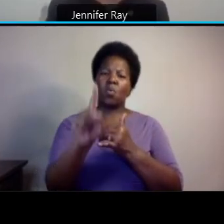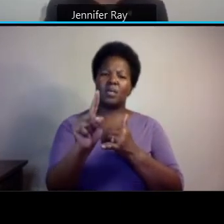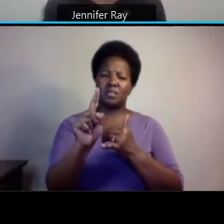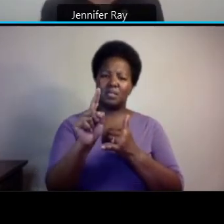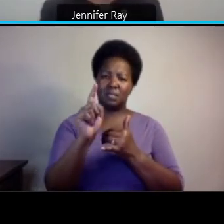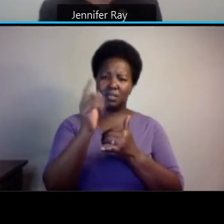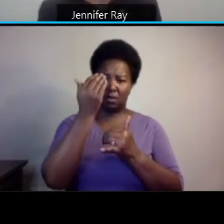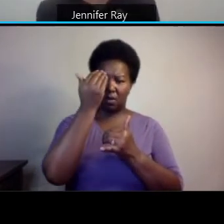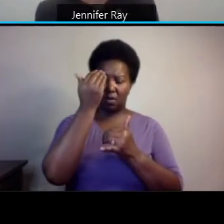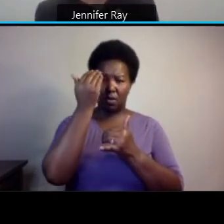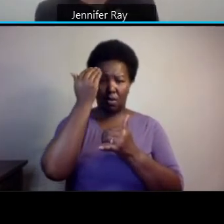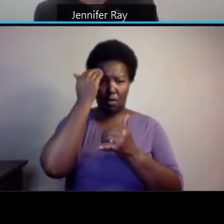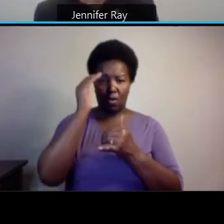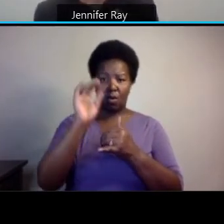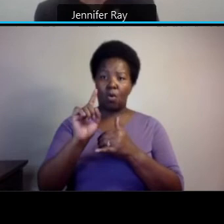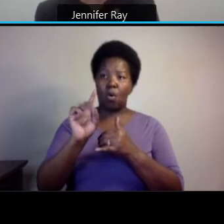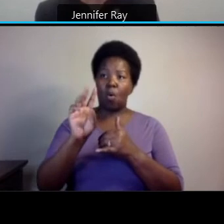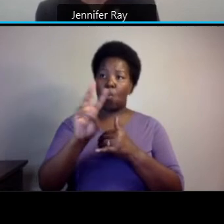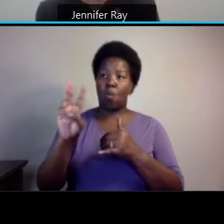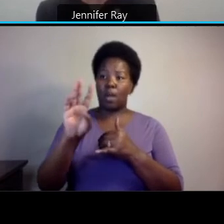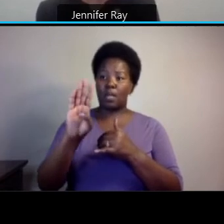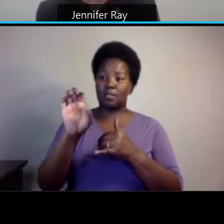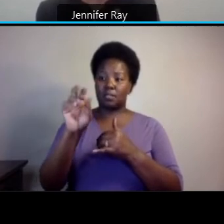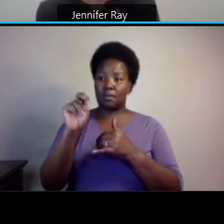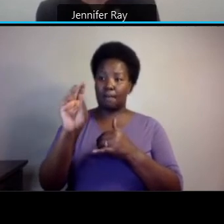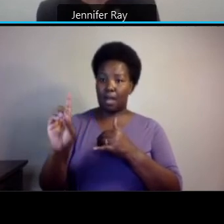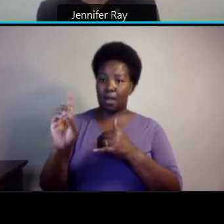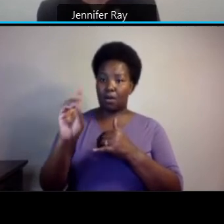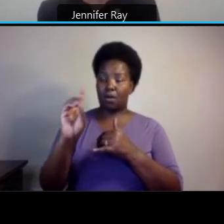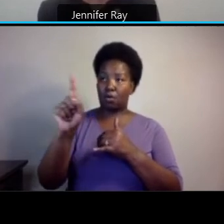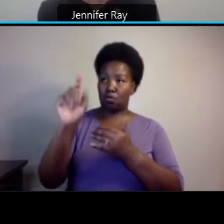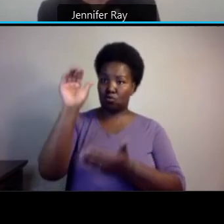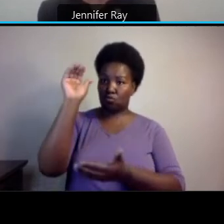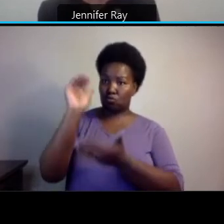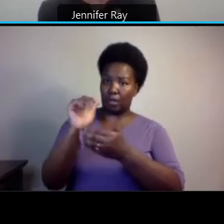westbound on florida and that's based off the statement of there are many cars rushing